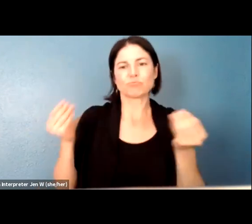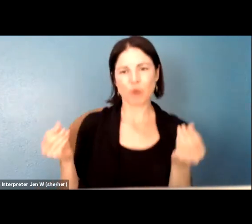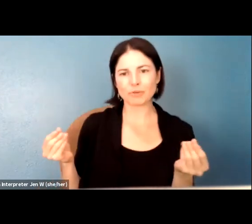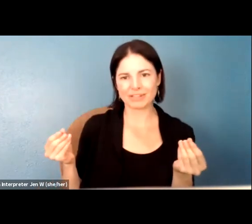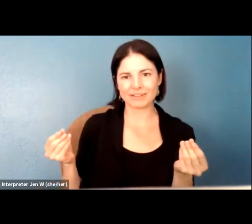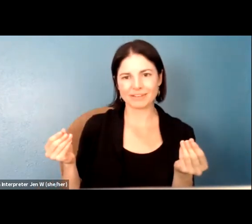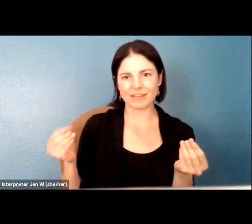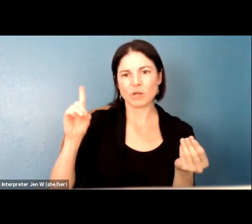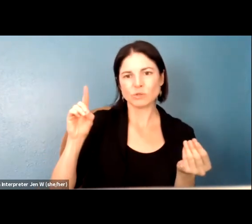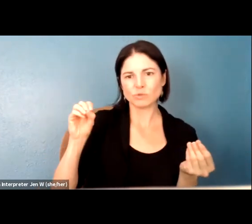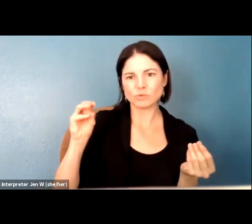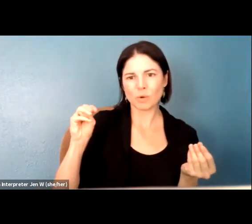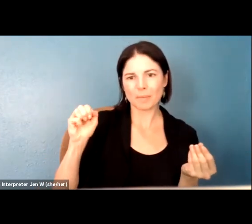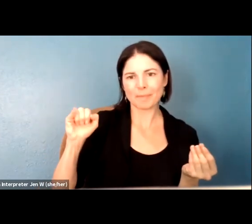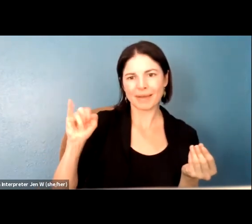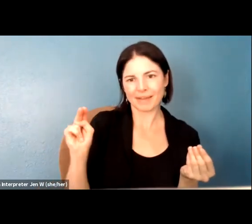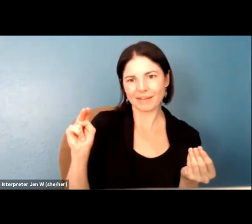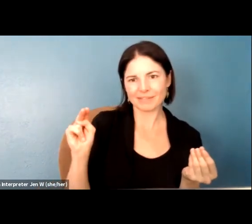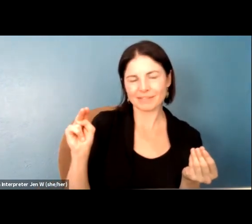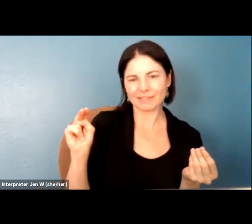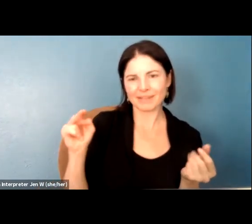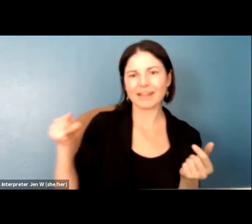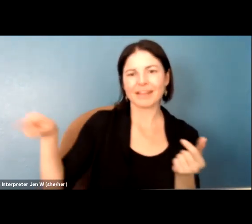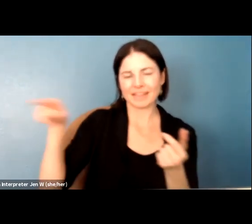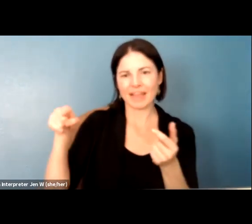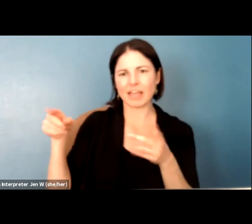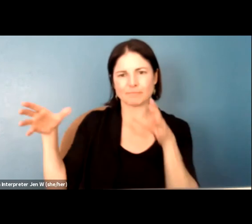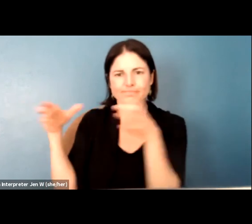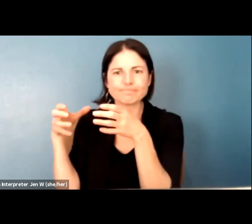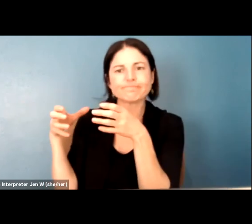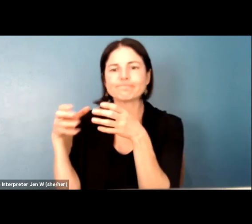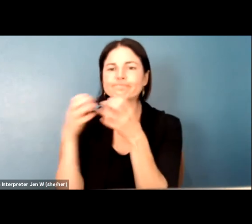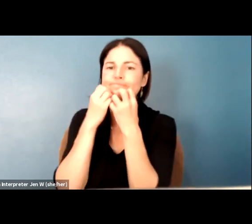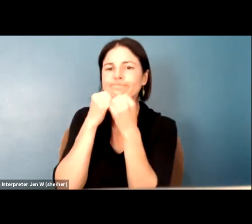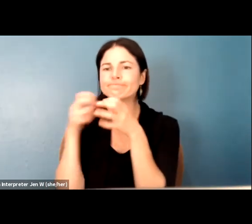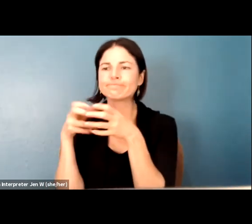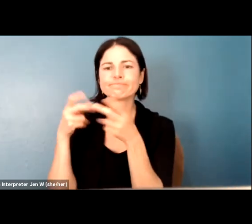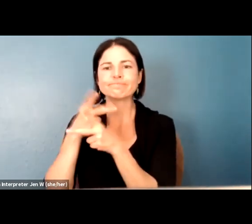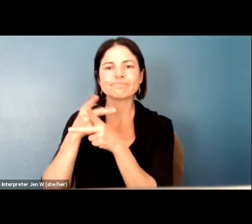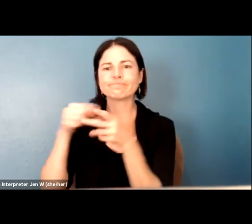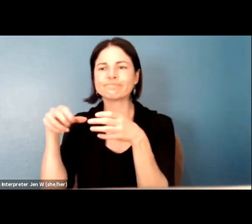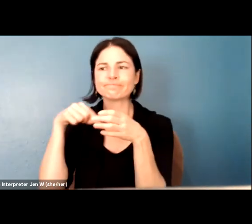the purpose of having a higher status. Held could it be